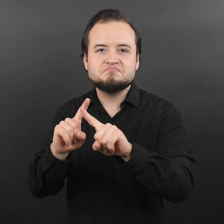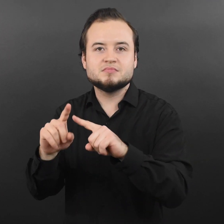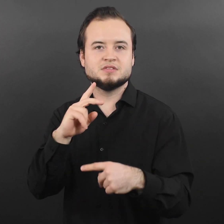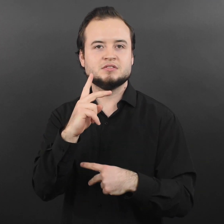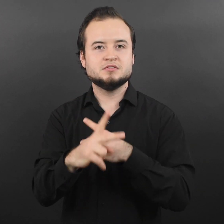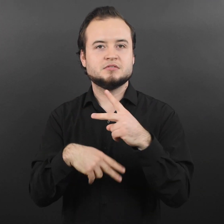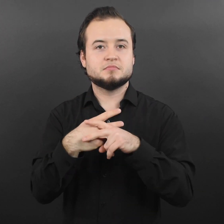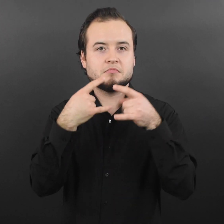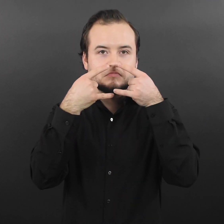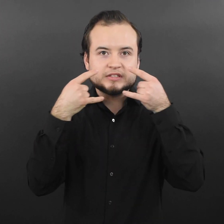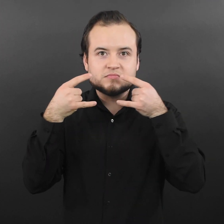Types of masks